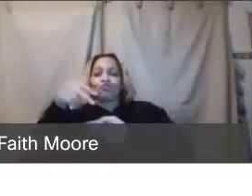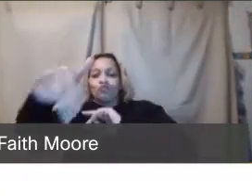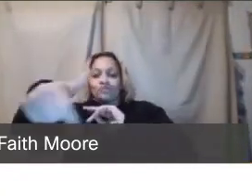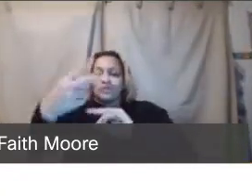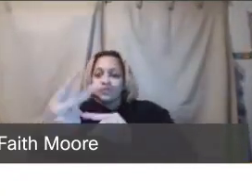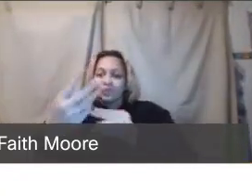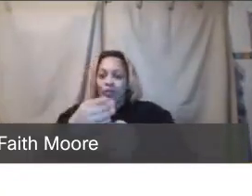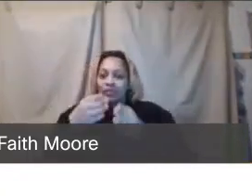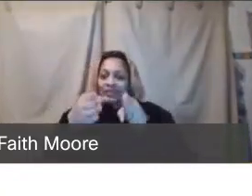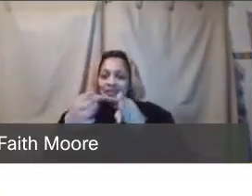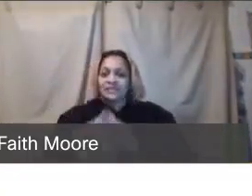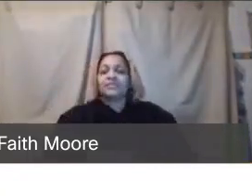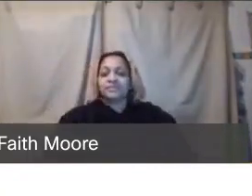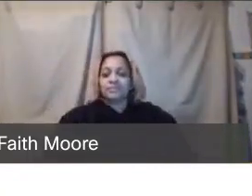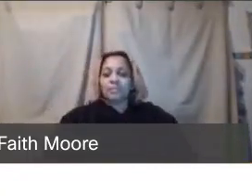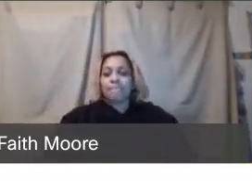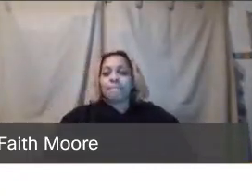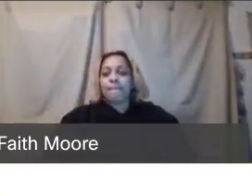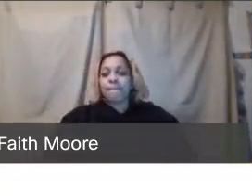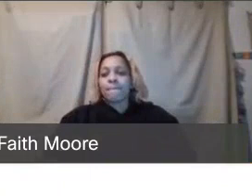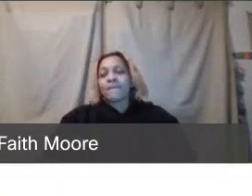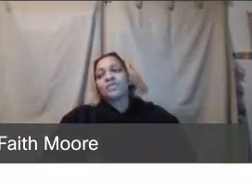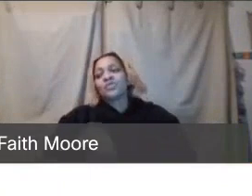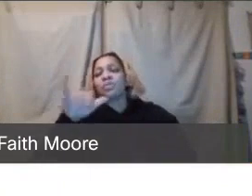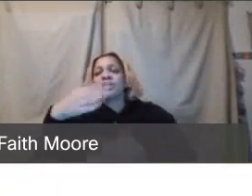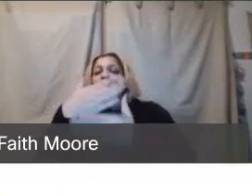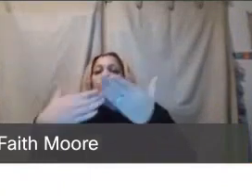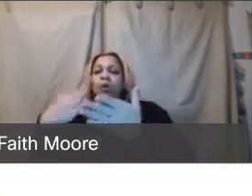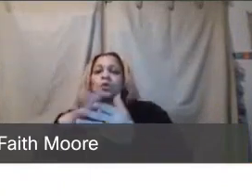Um, and that's that's part of what we can look at for future.